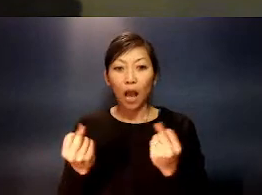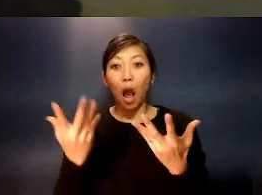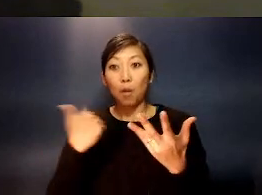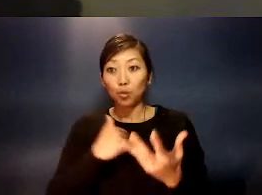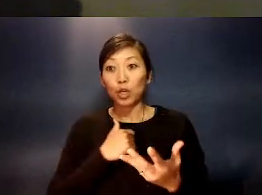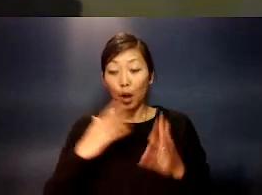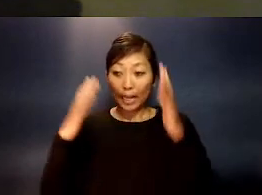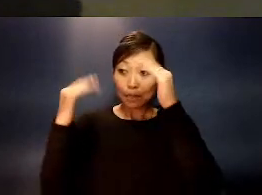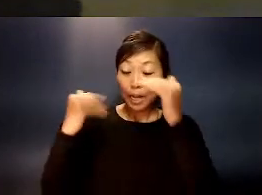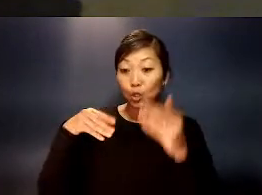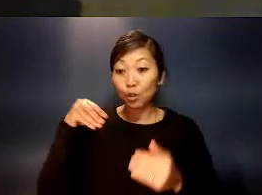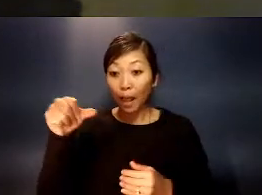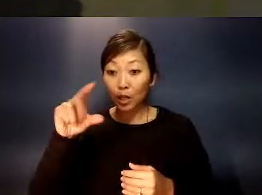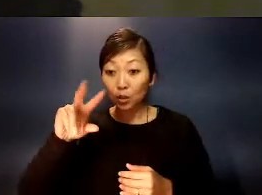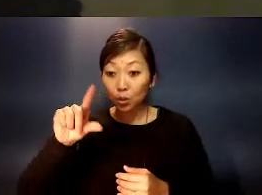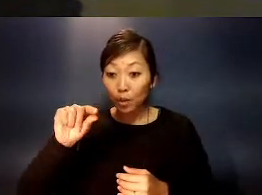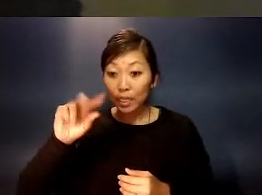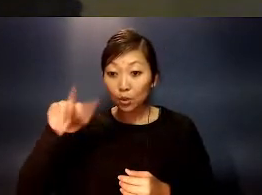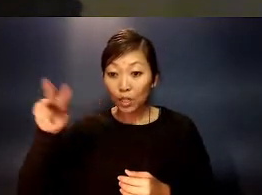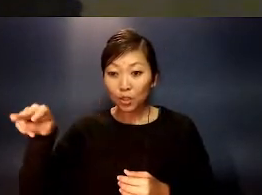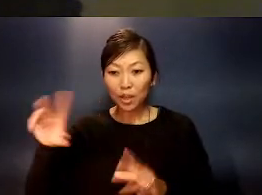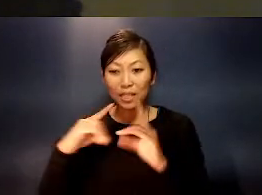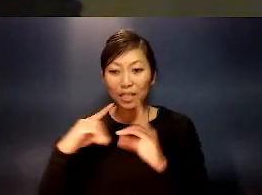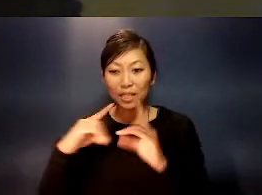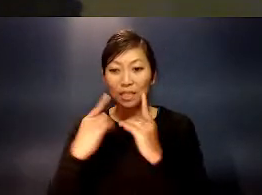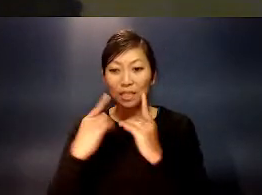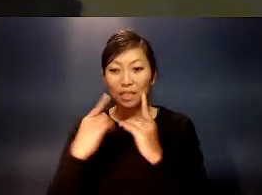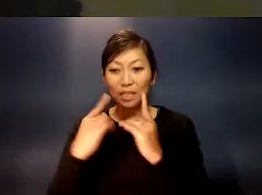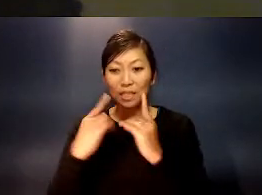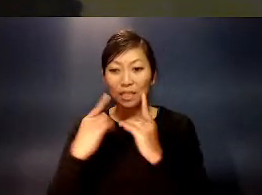$192 MILLION IS A POLITICAL NUMBER THAT RESTORES THE DEPARTMENT'S BUDGET TO THE SAME AMOUNT IT HAD PRIOR TO